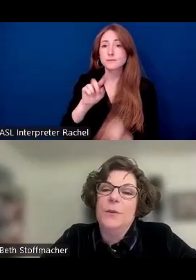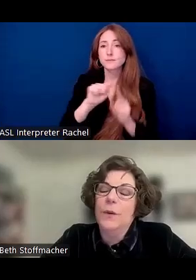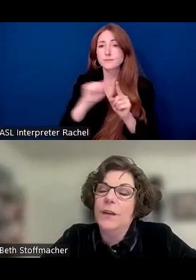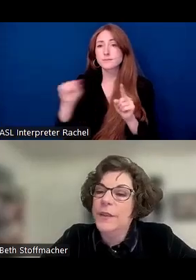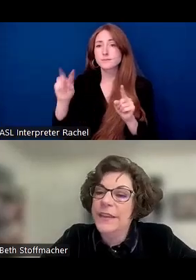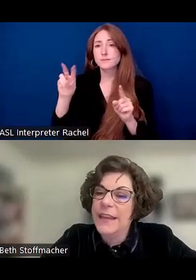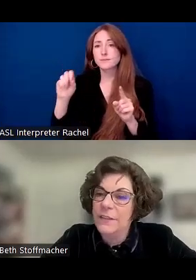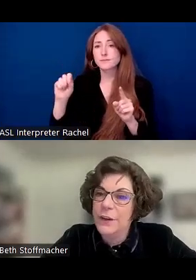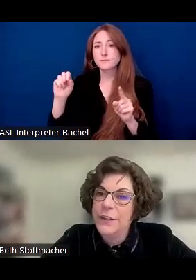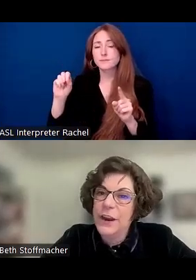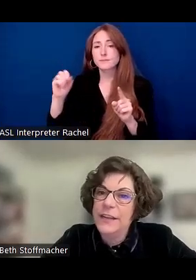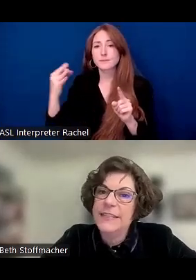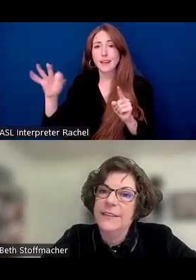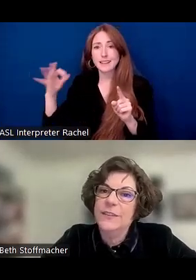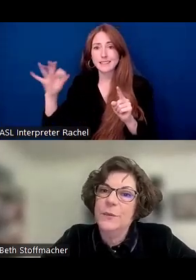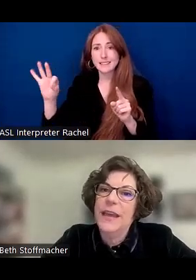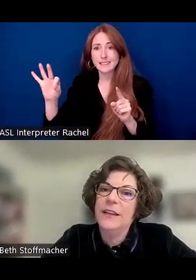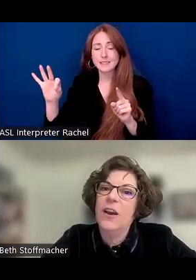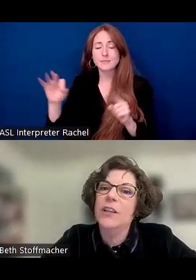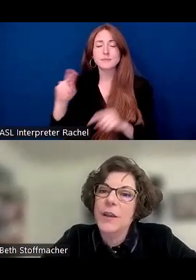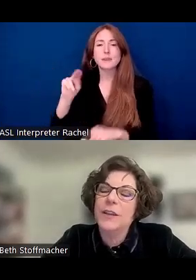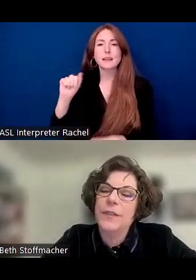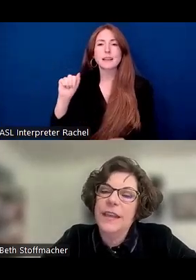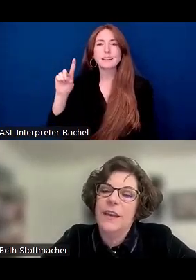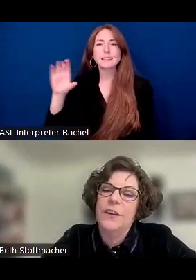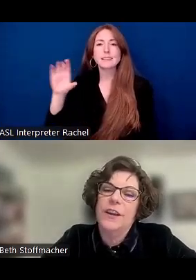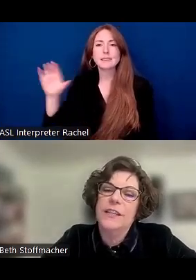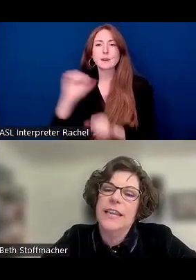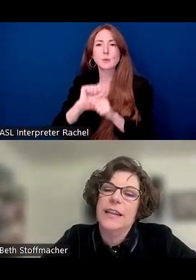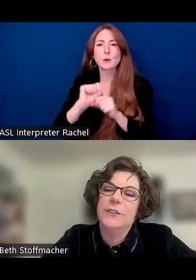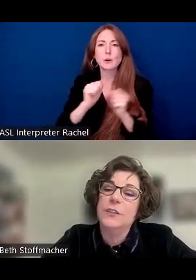worked with the California Arts Council. We had a contract with the California Arts Council to